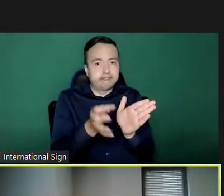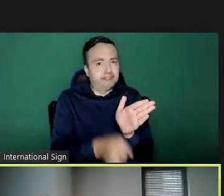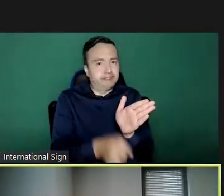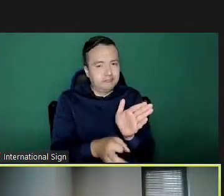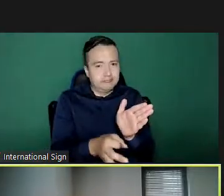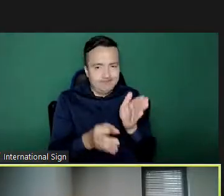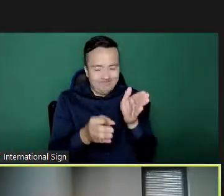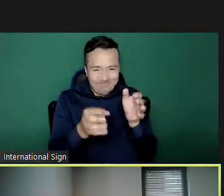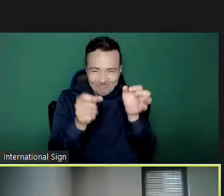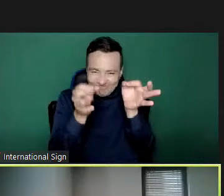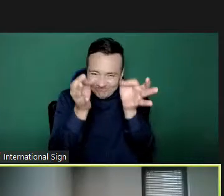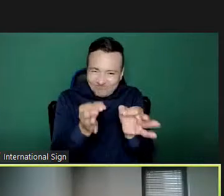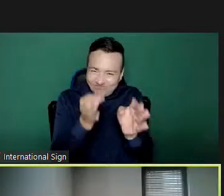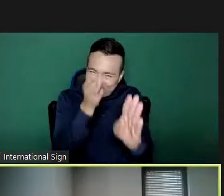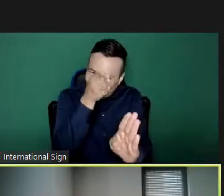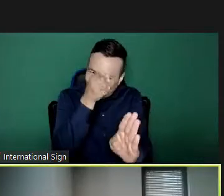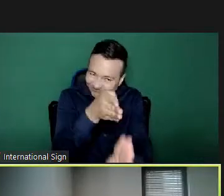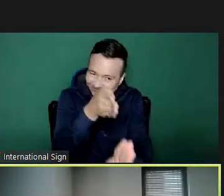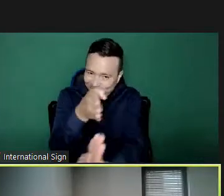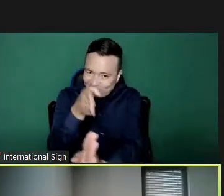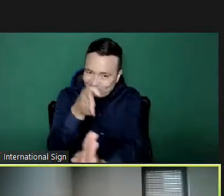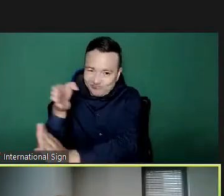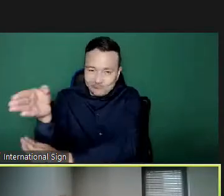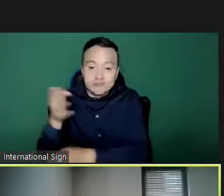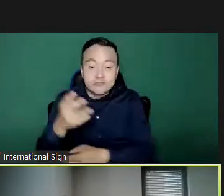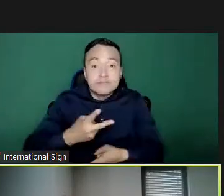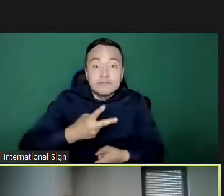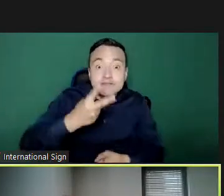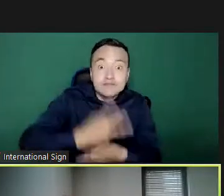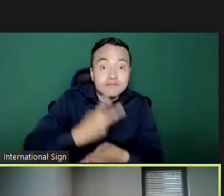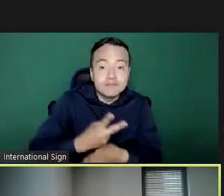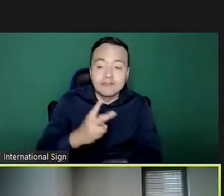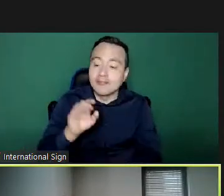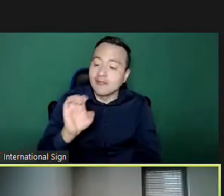If there is one message that comes through the updated framework, it's